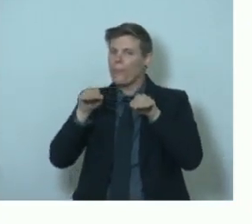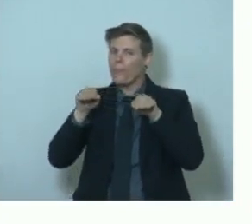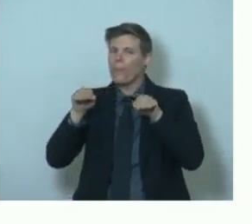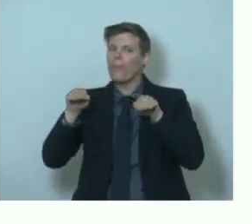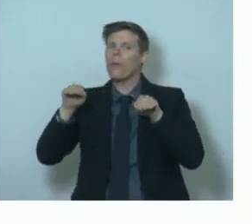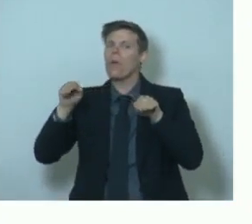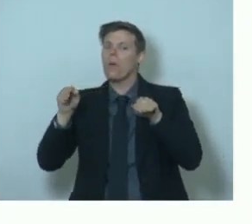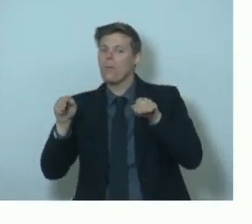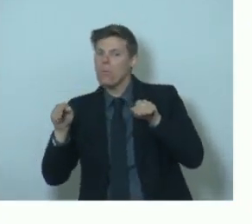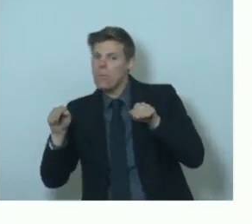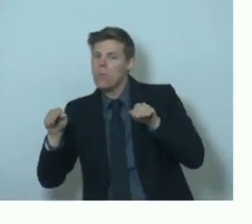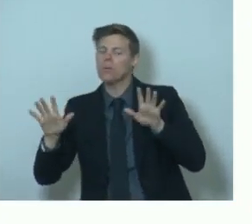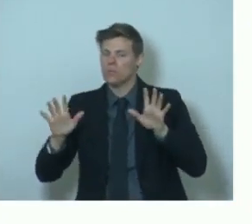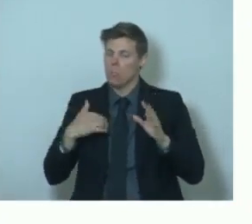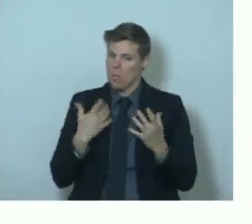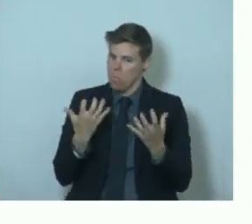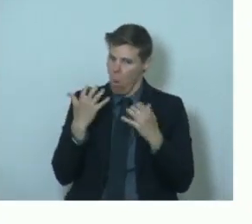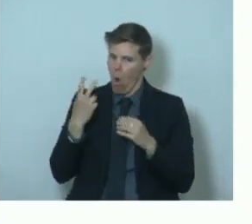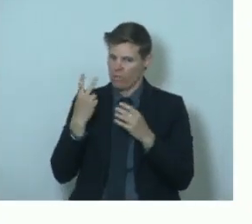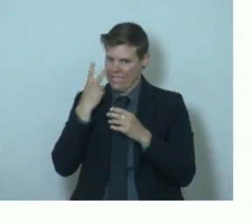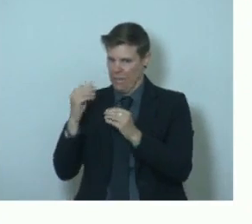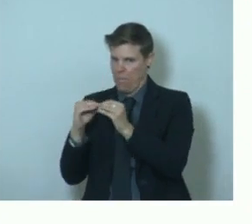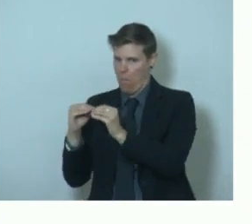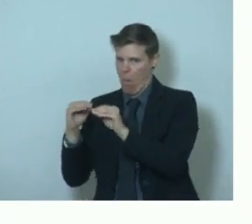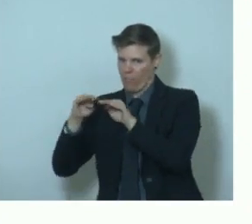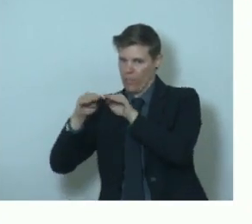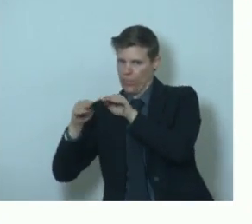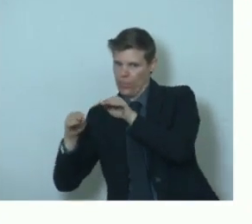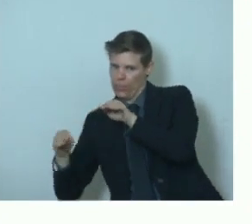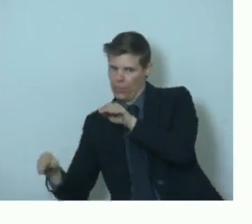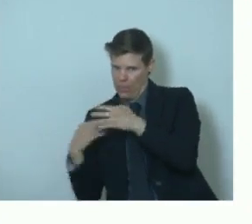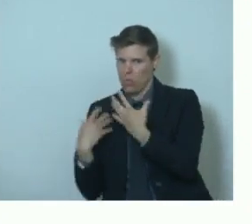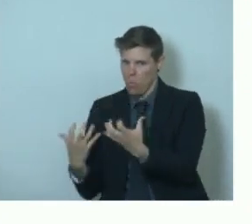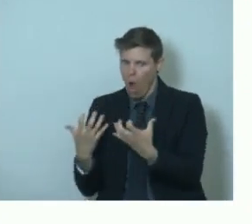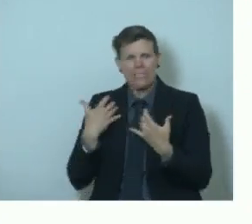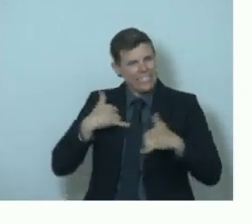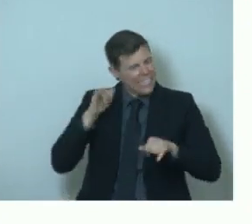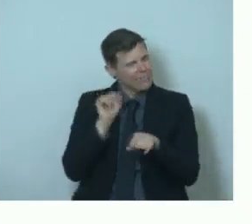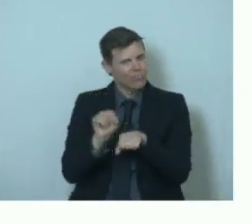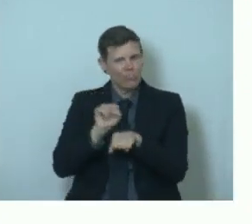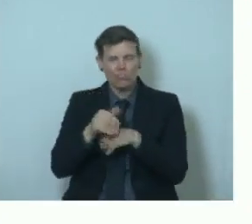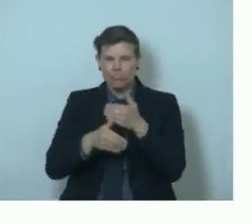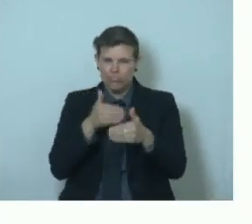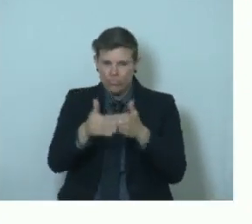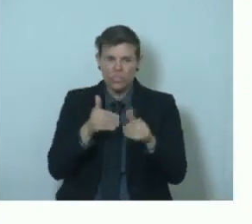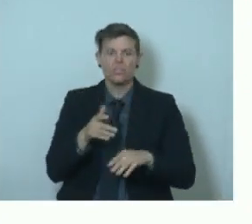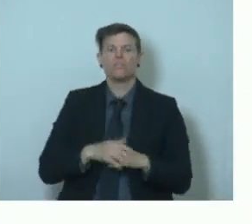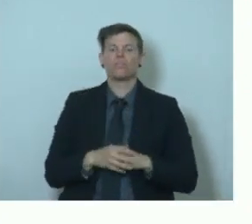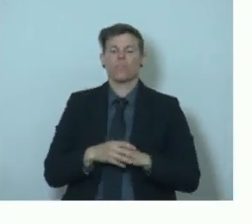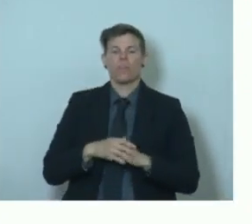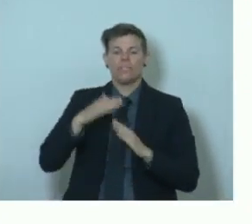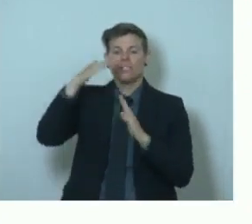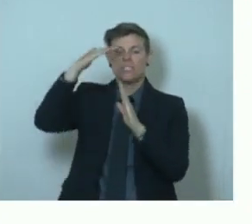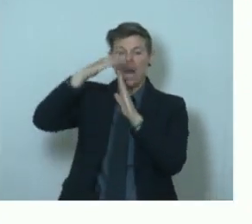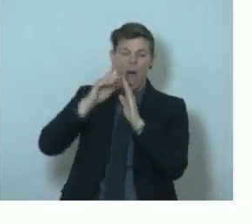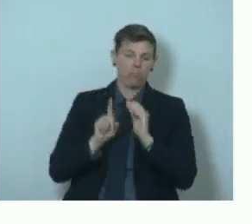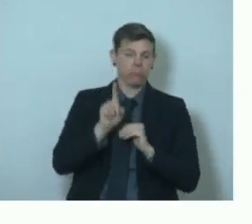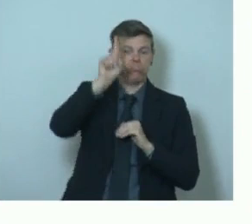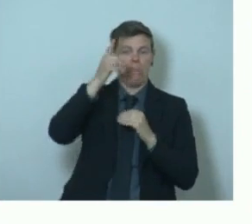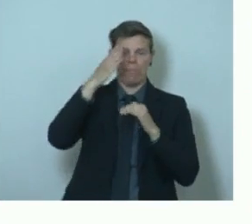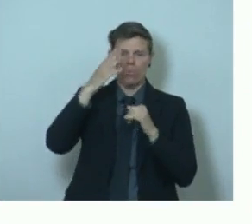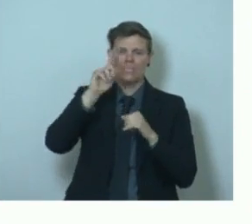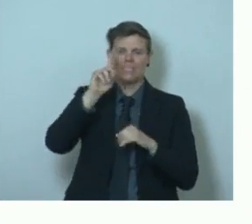WE CONTINUE TO WATCH BECAUSE IT IS LEVEL WE WOULD LIKE TO SEE IT GO BACK DOWN.